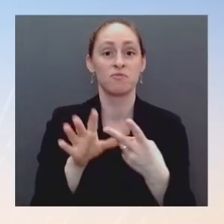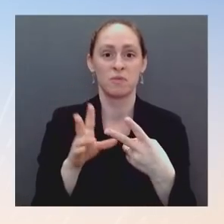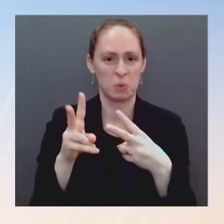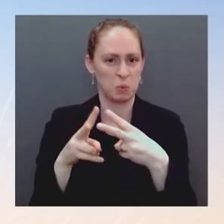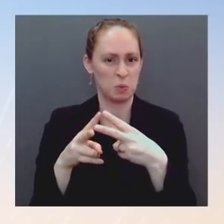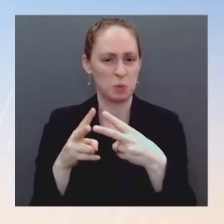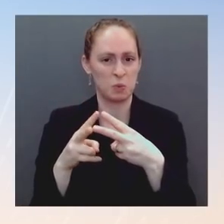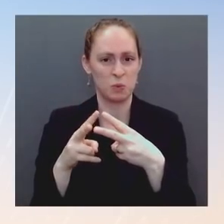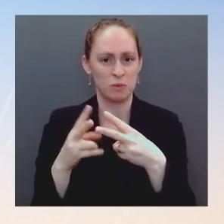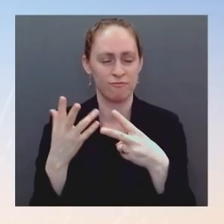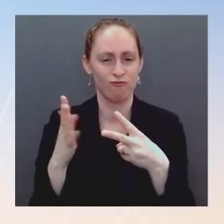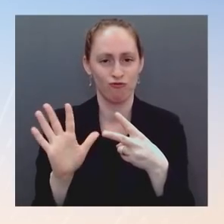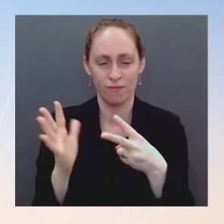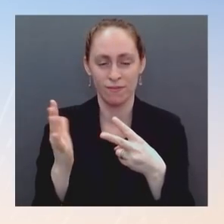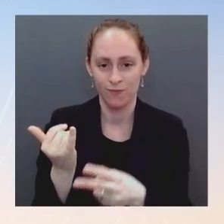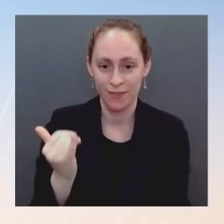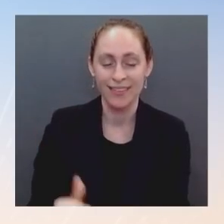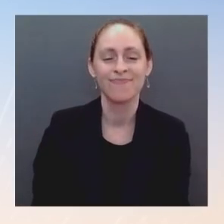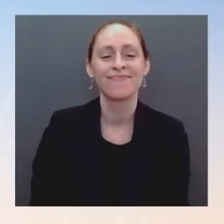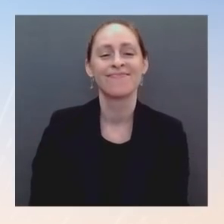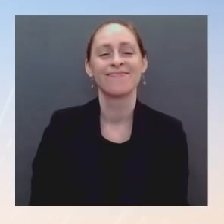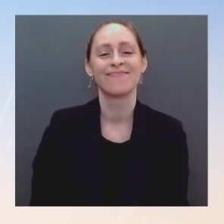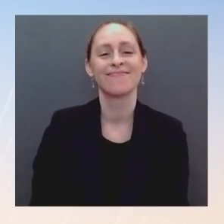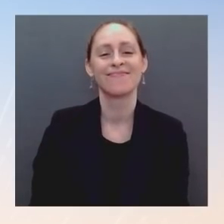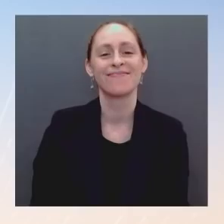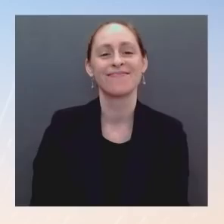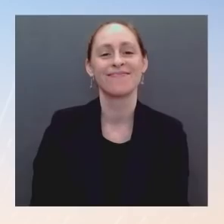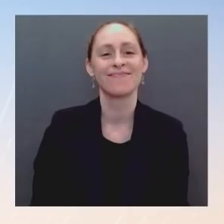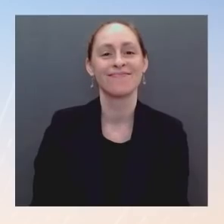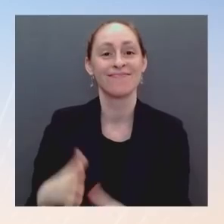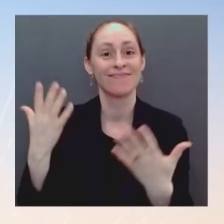American agricultural exports reached a record $160 billion,